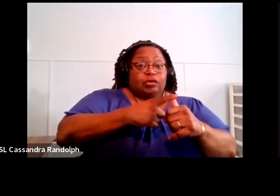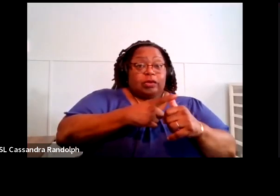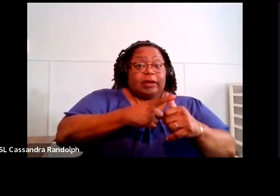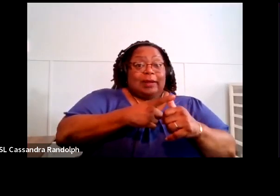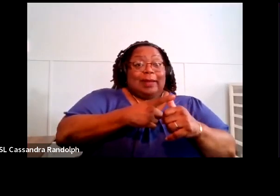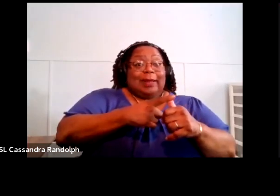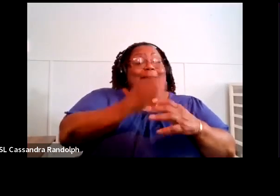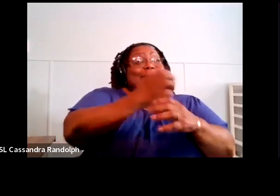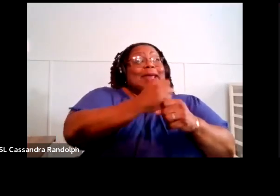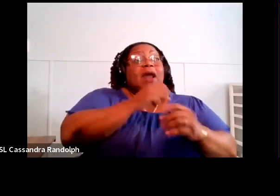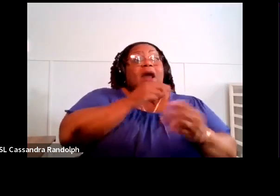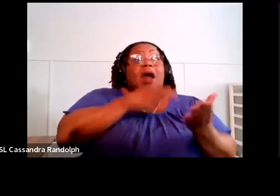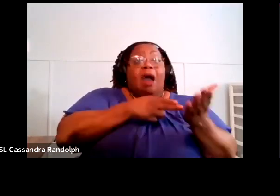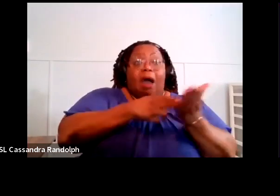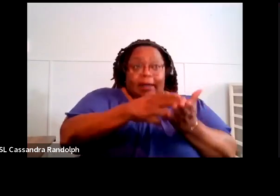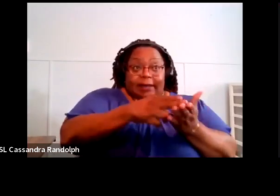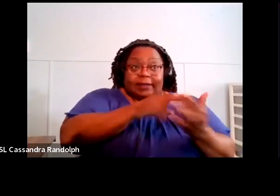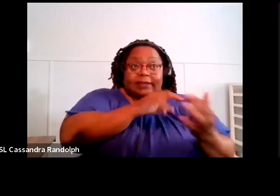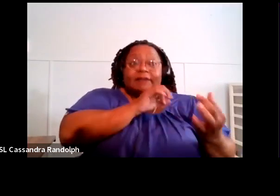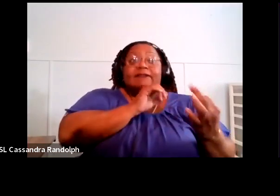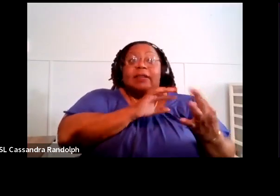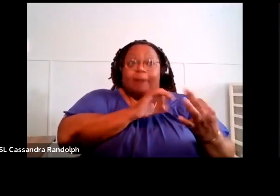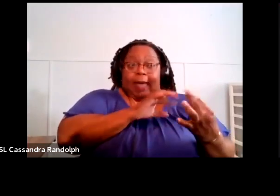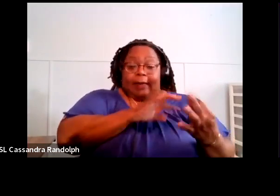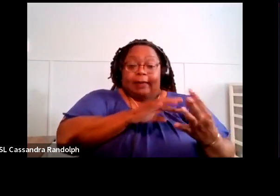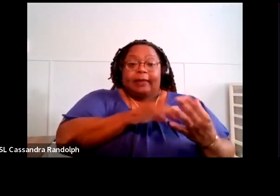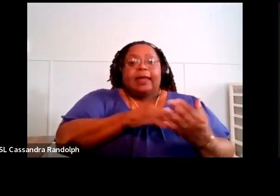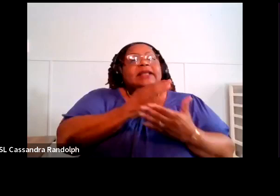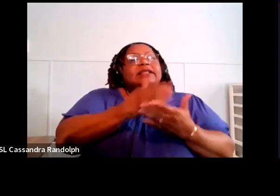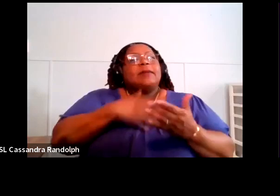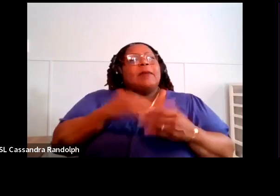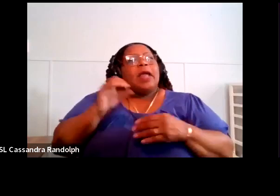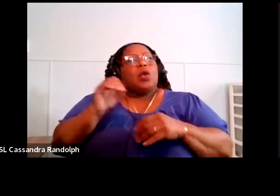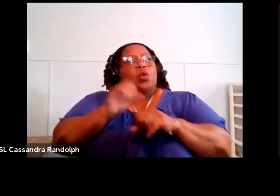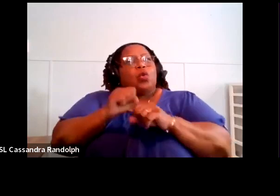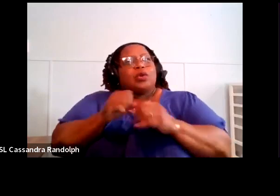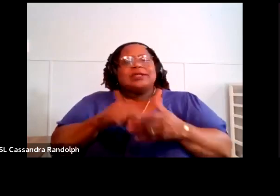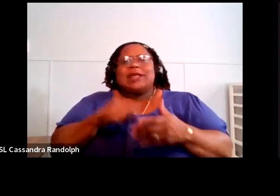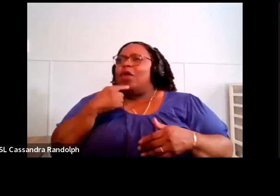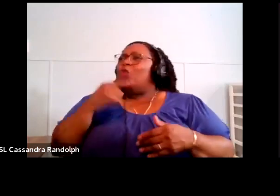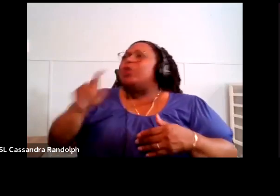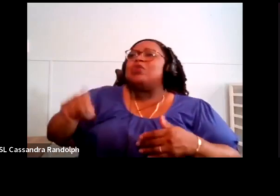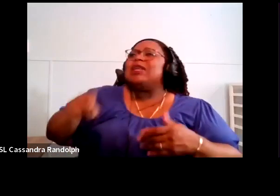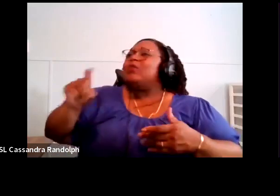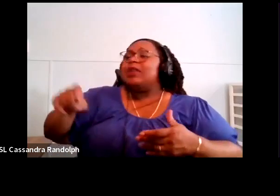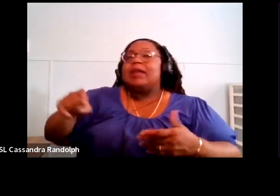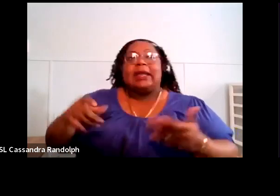That is key. I think that it' s multifaceted. We have to ensure that the people who are